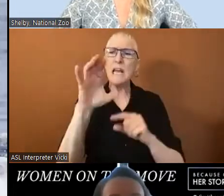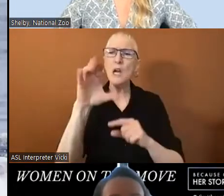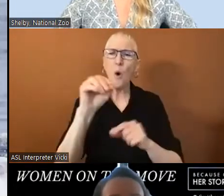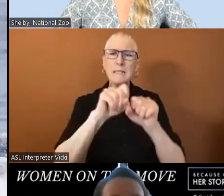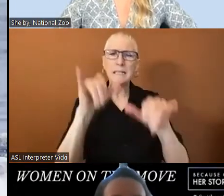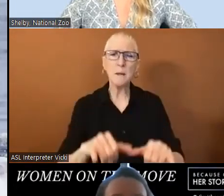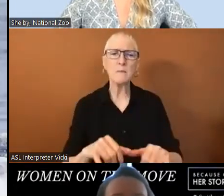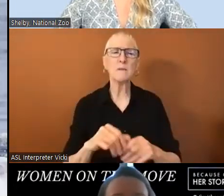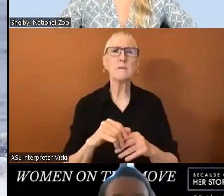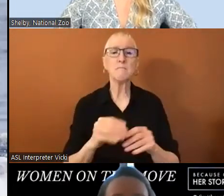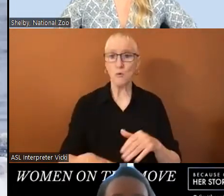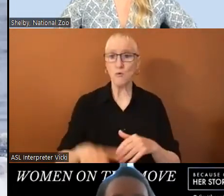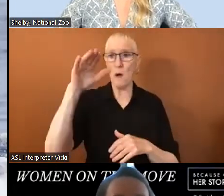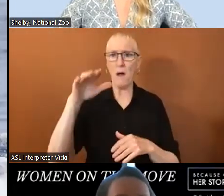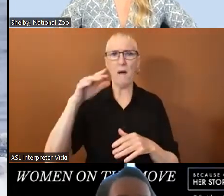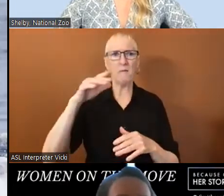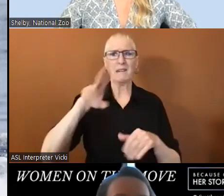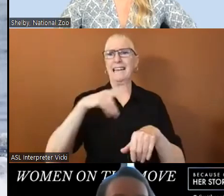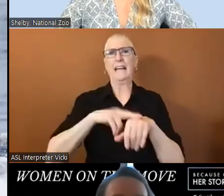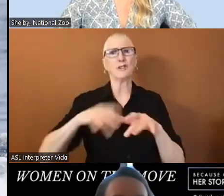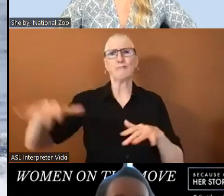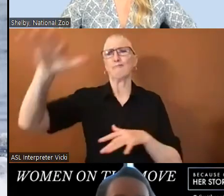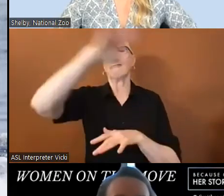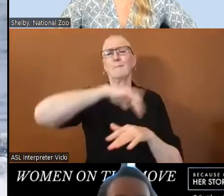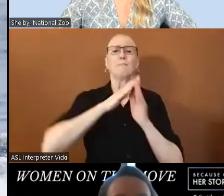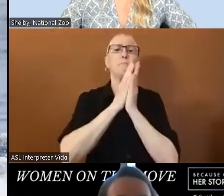I was surrounded by nature and I grew up going out on the boat to desolate barrier islands on the